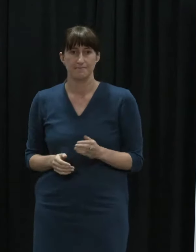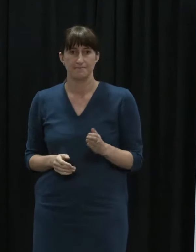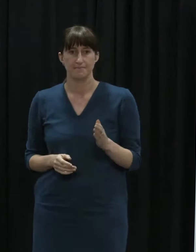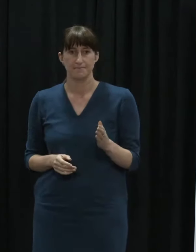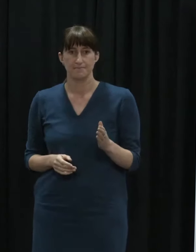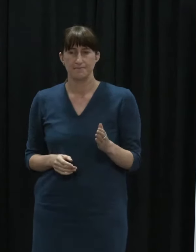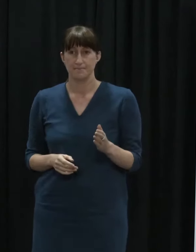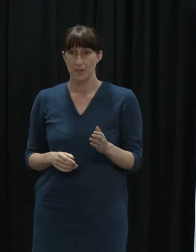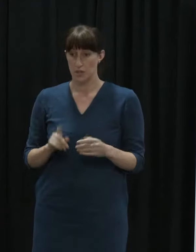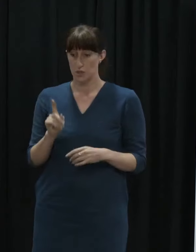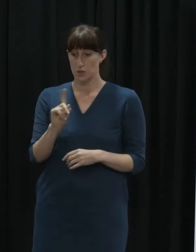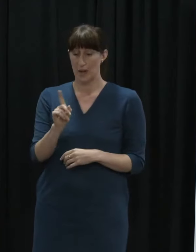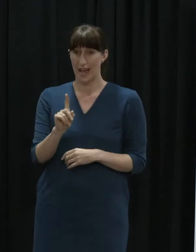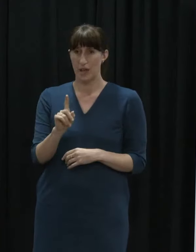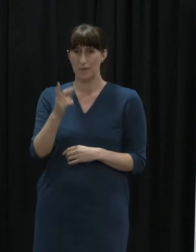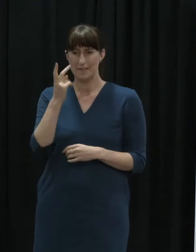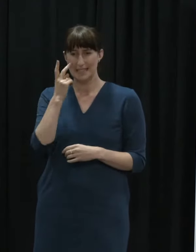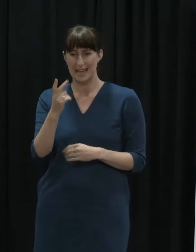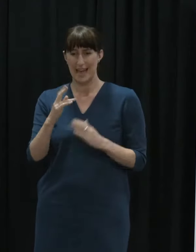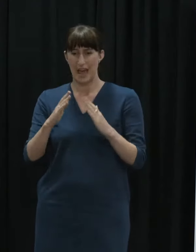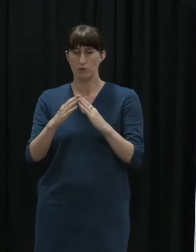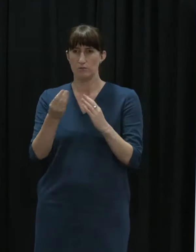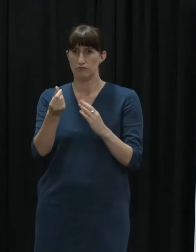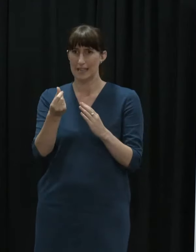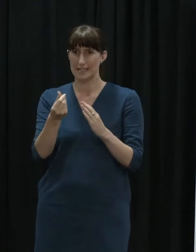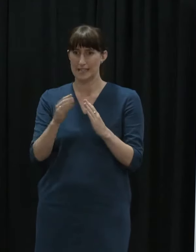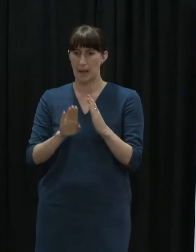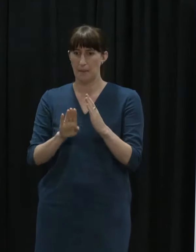around the world doing that.